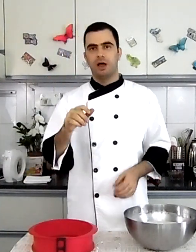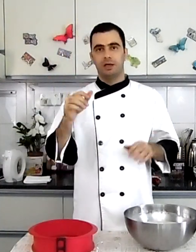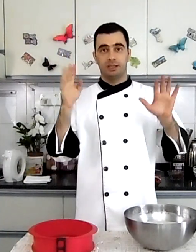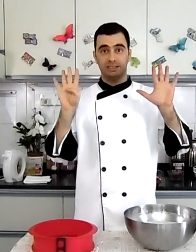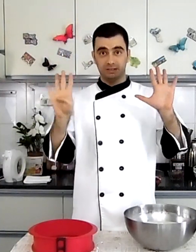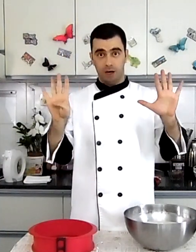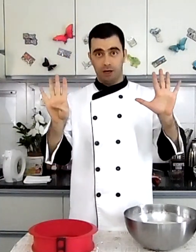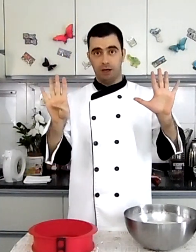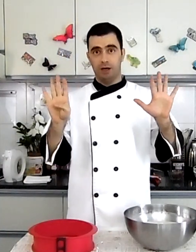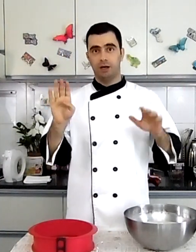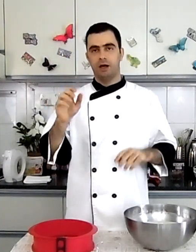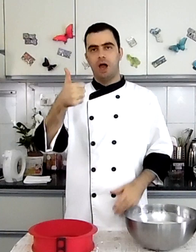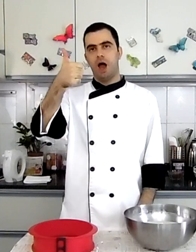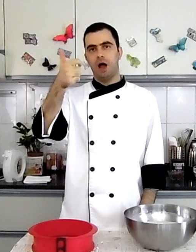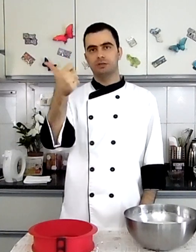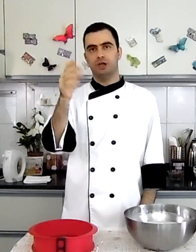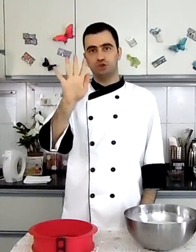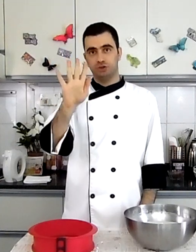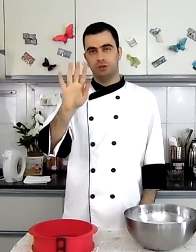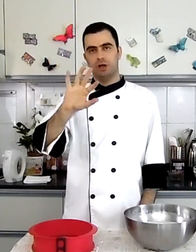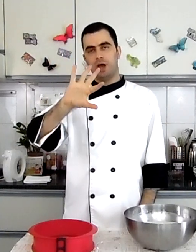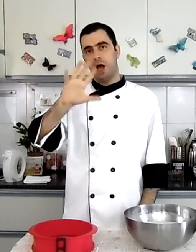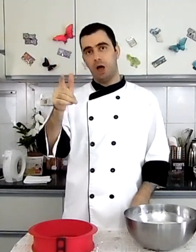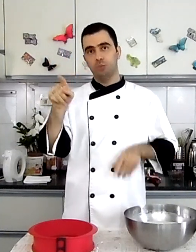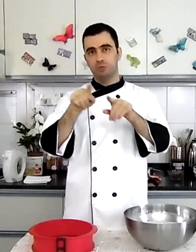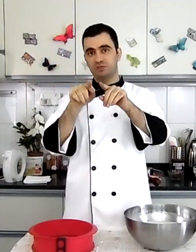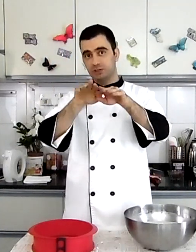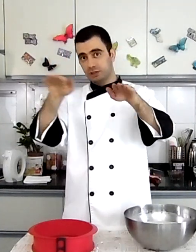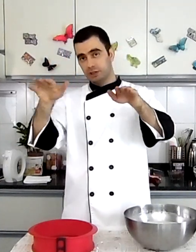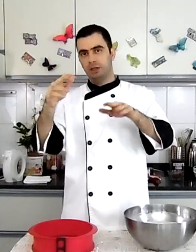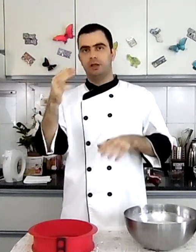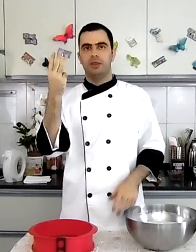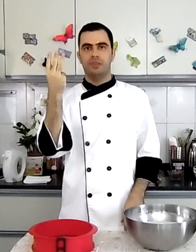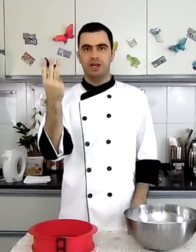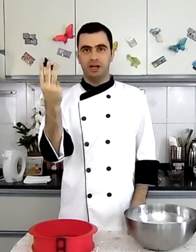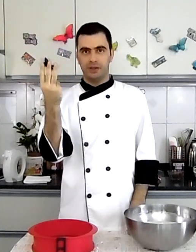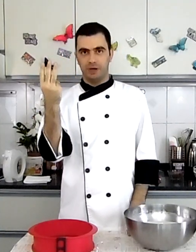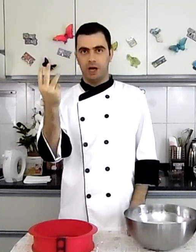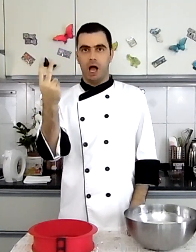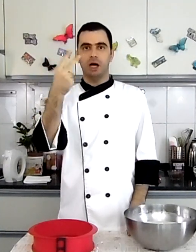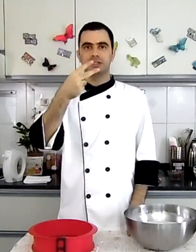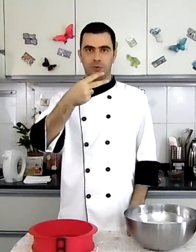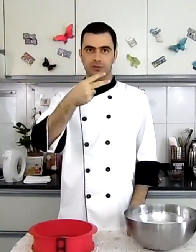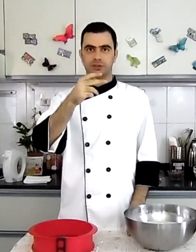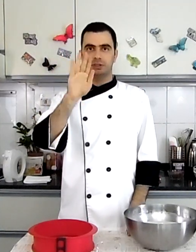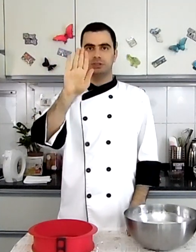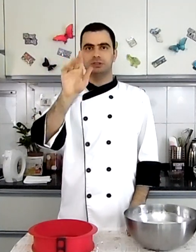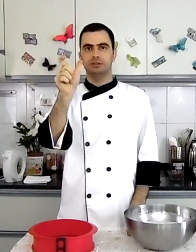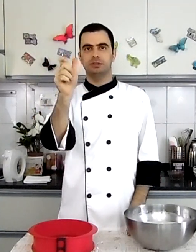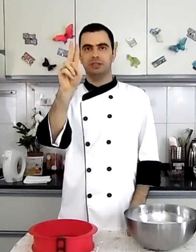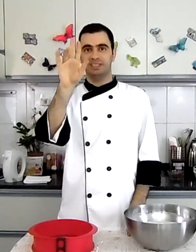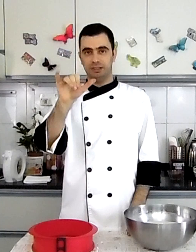with a size of 9 inches or 23 cm بحجم 9 انش أو 23 سنتم